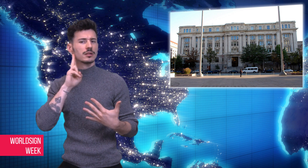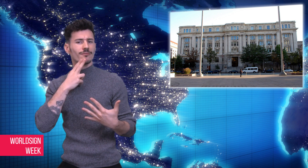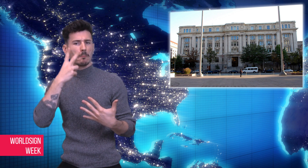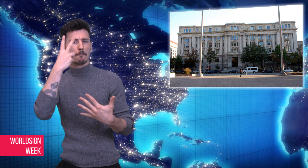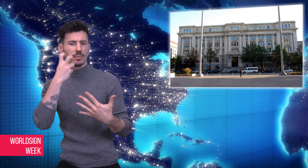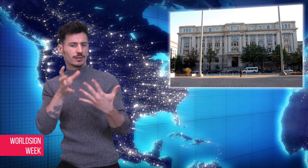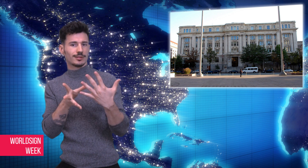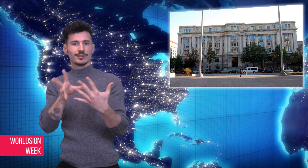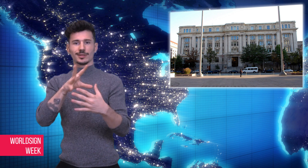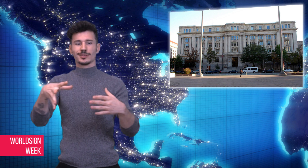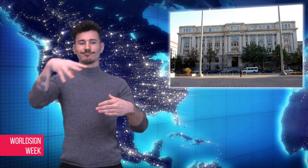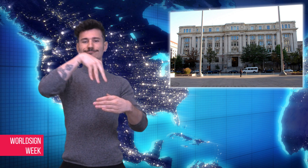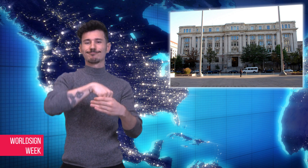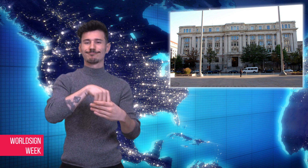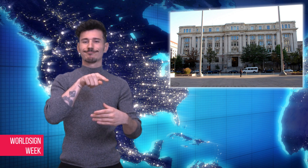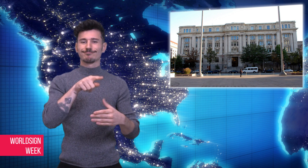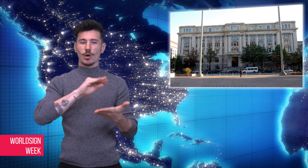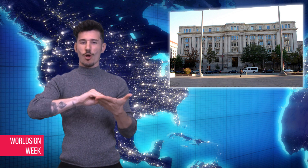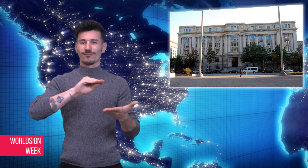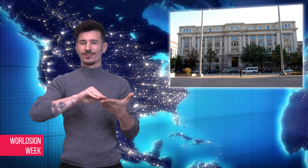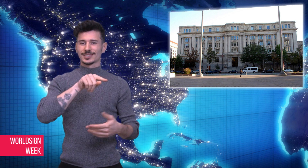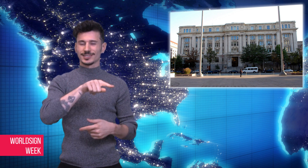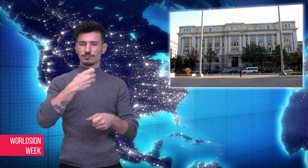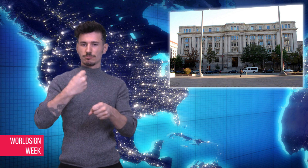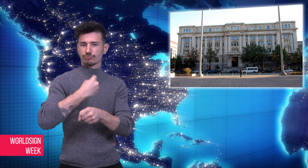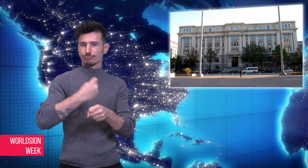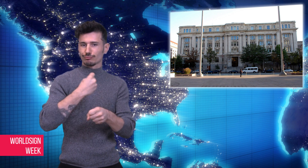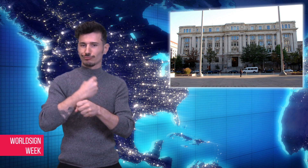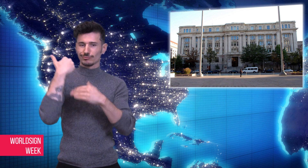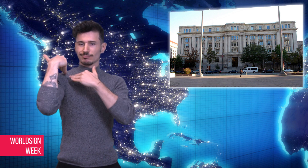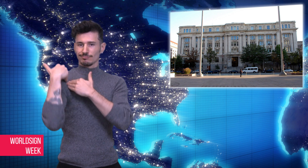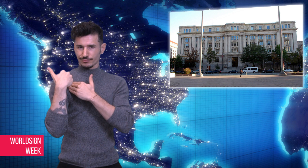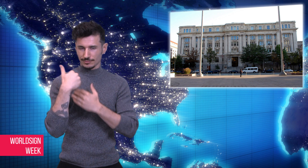staff with a director who is part of the Deaf, Hard